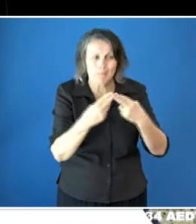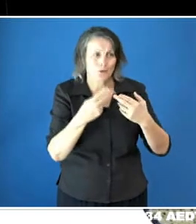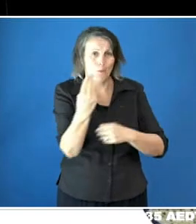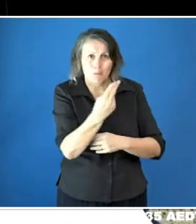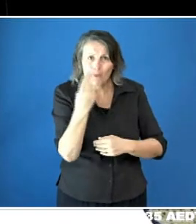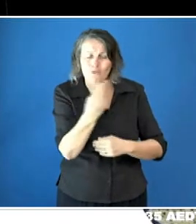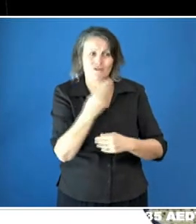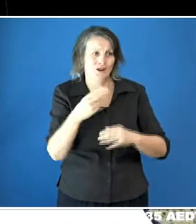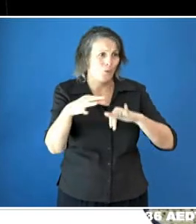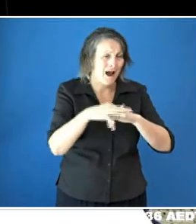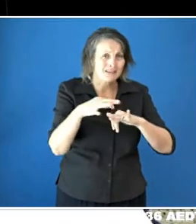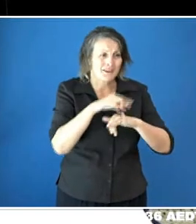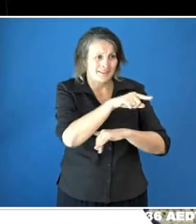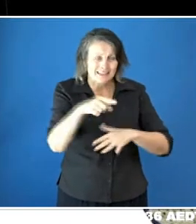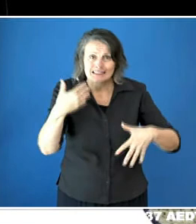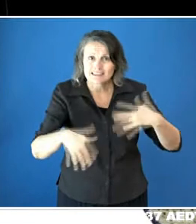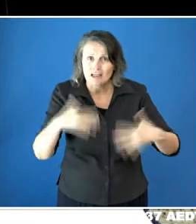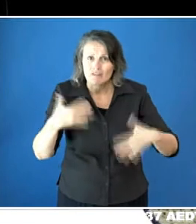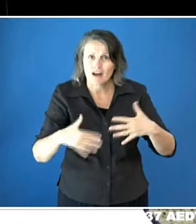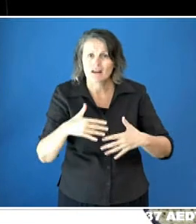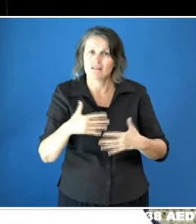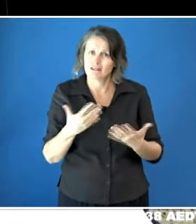their husbands, they should be able to ask for help.